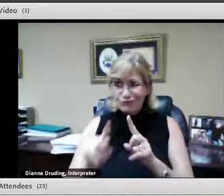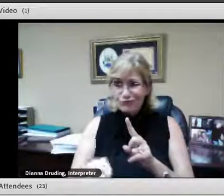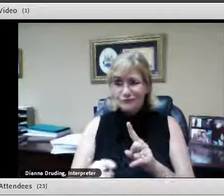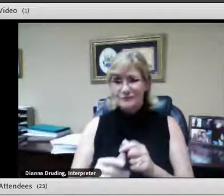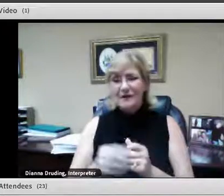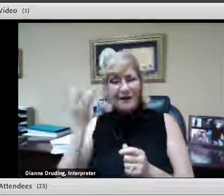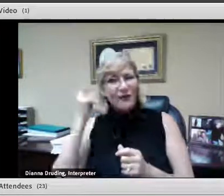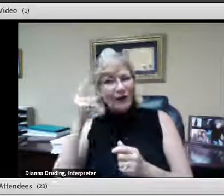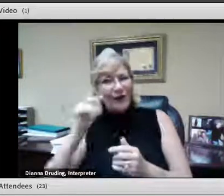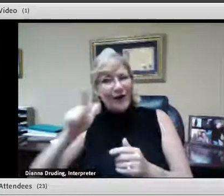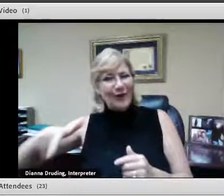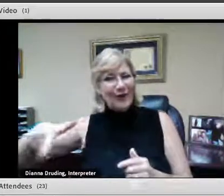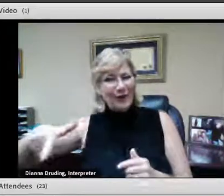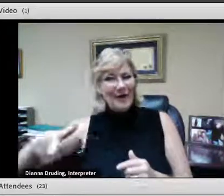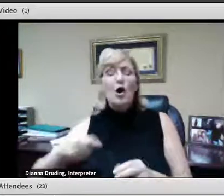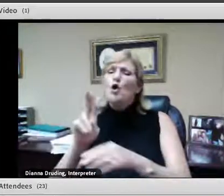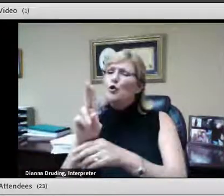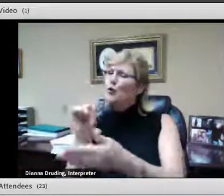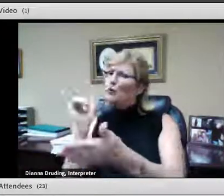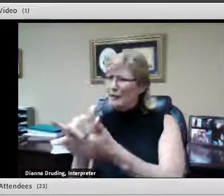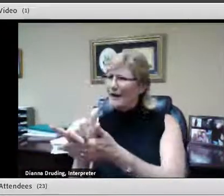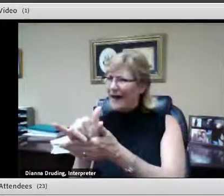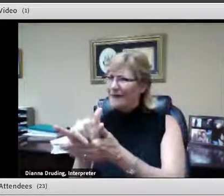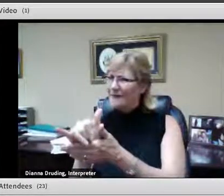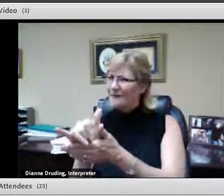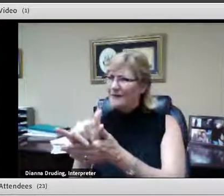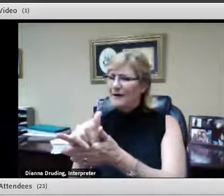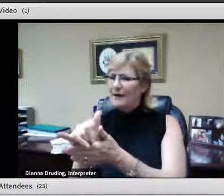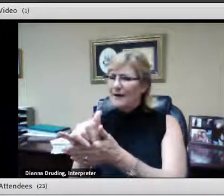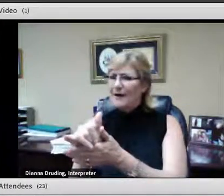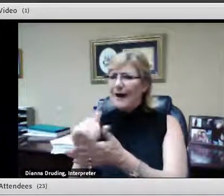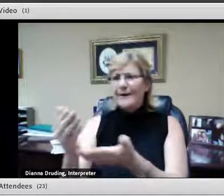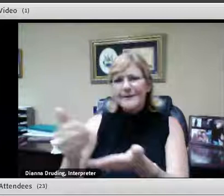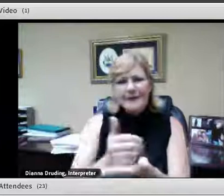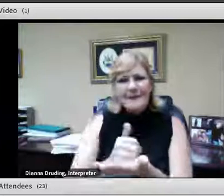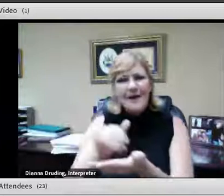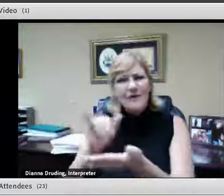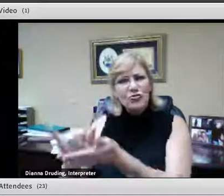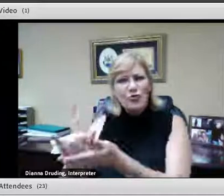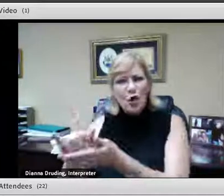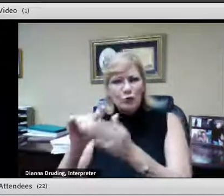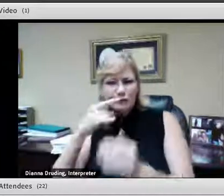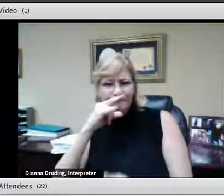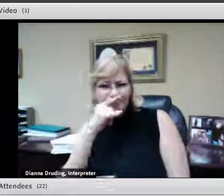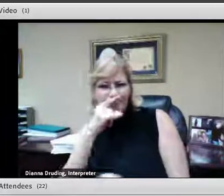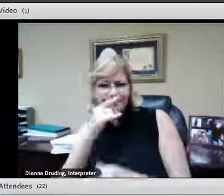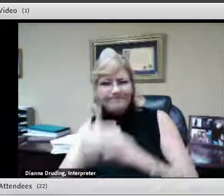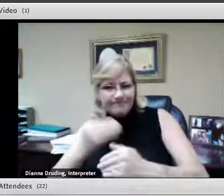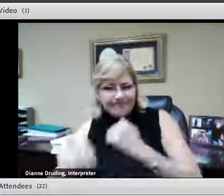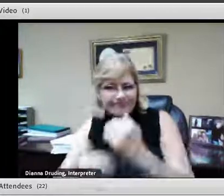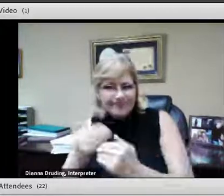you know, you use that and just get them going with it, and it works out beautifully.